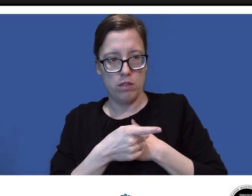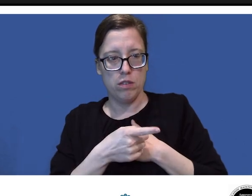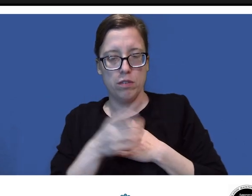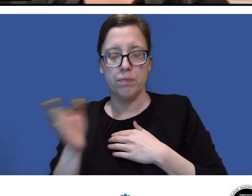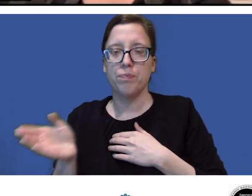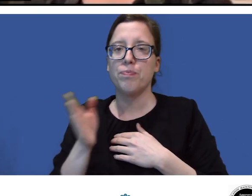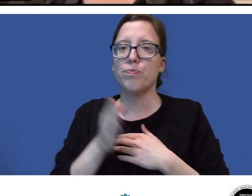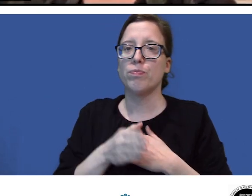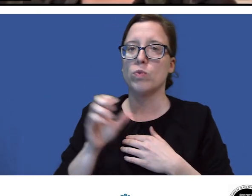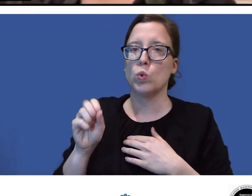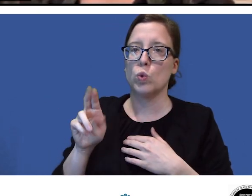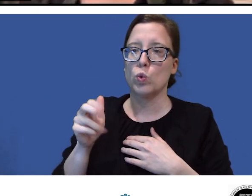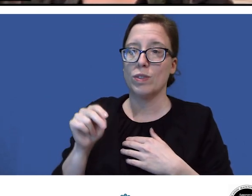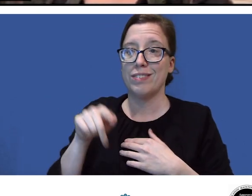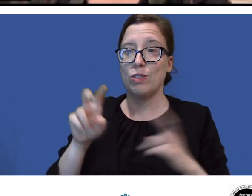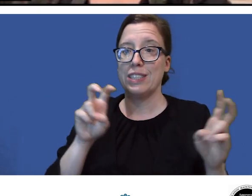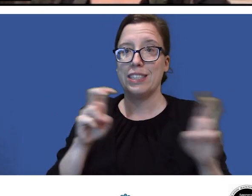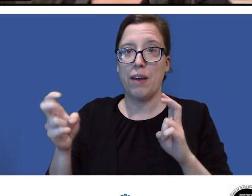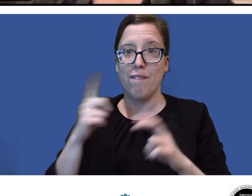Susan: So this is our topic for tonight.